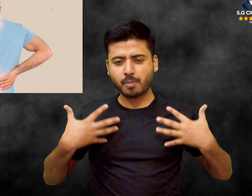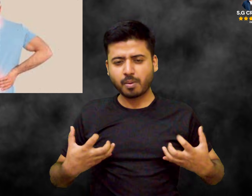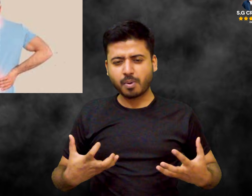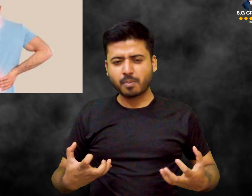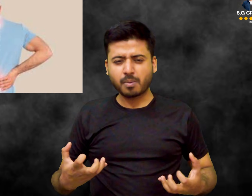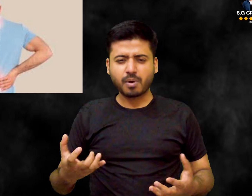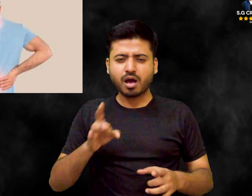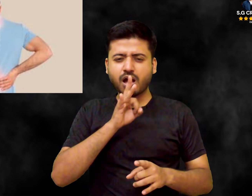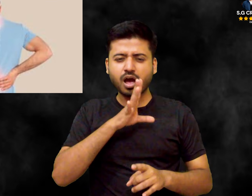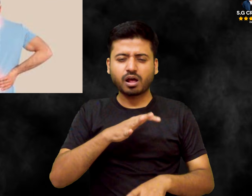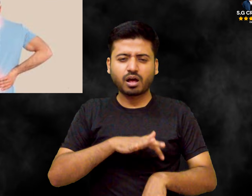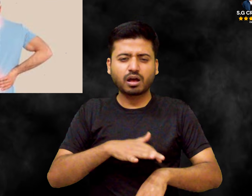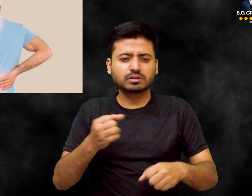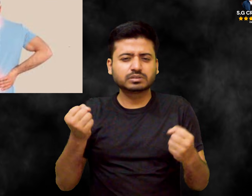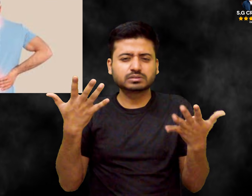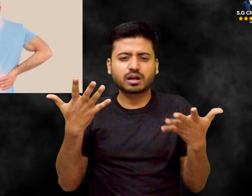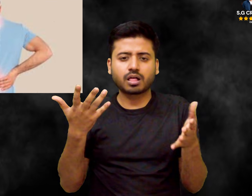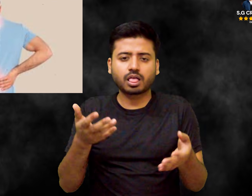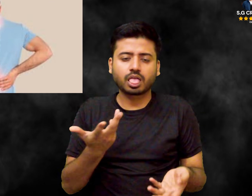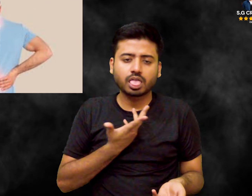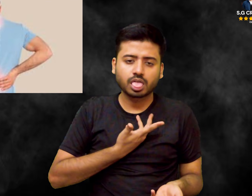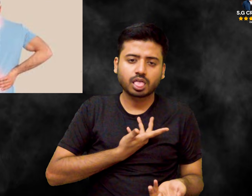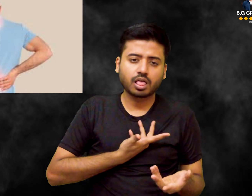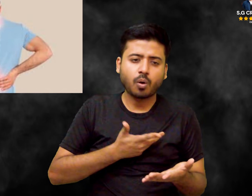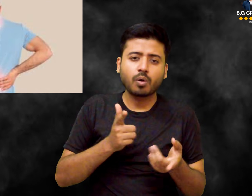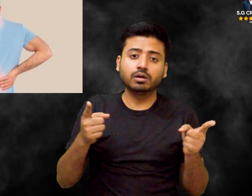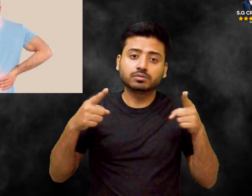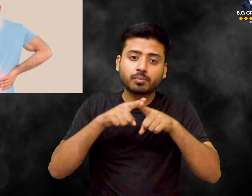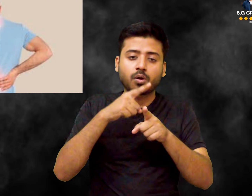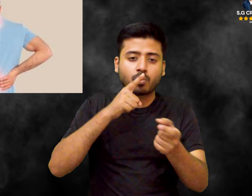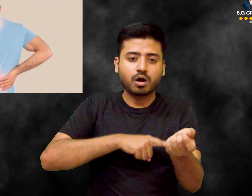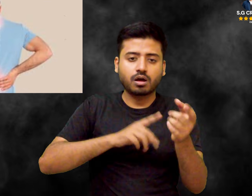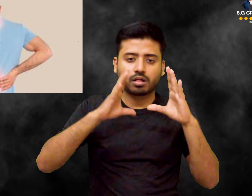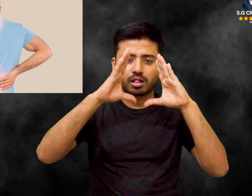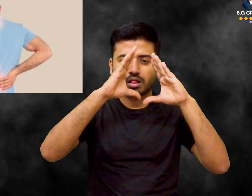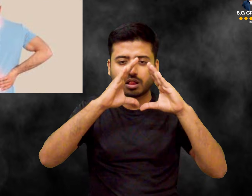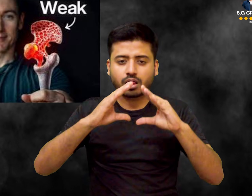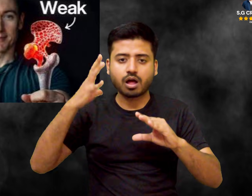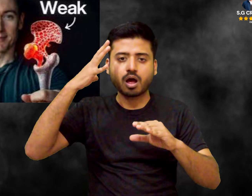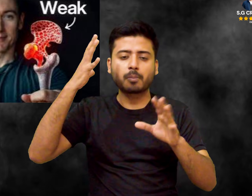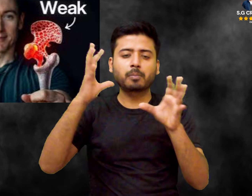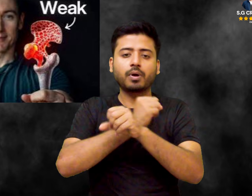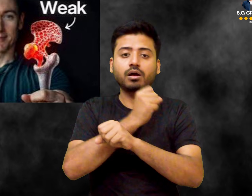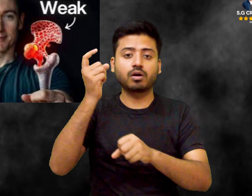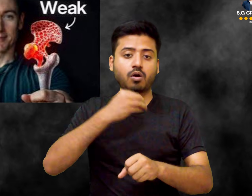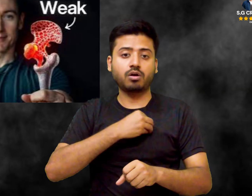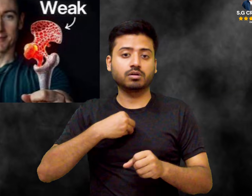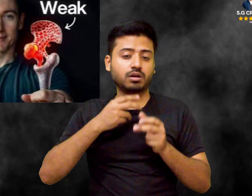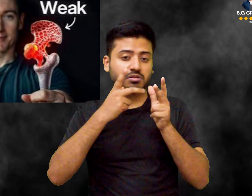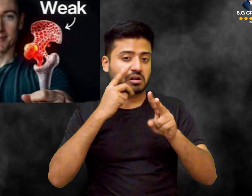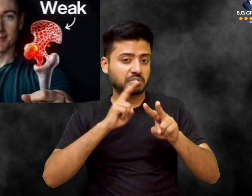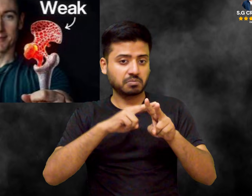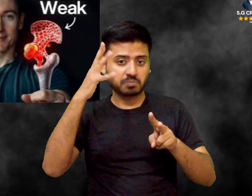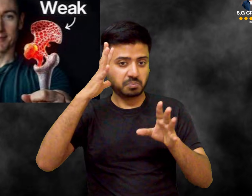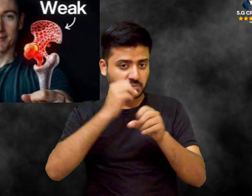vitamin D because glass blocks necessary UVB rays. Vitamin D is vital for maintaining strong bones,